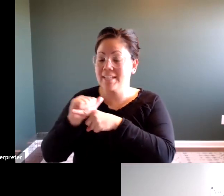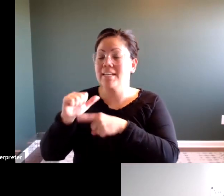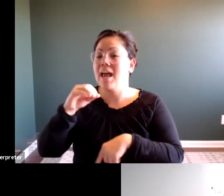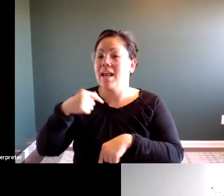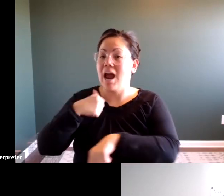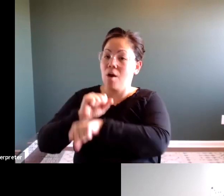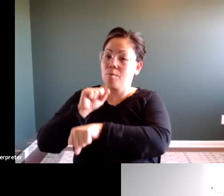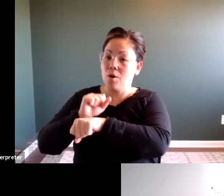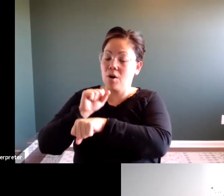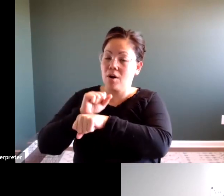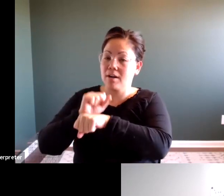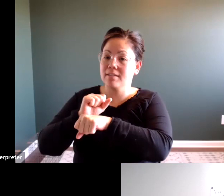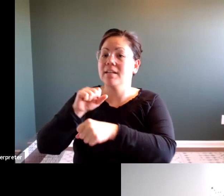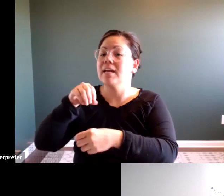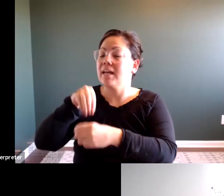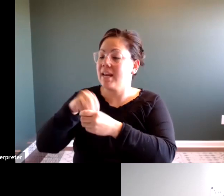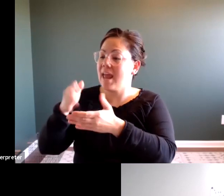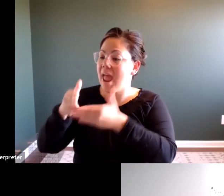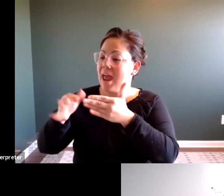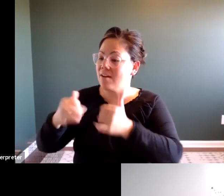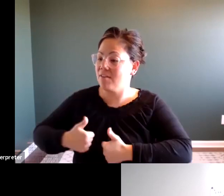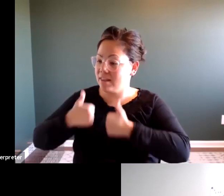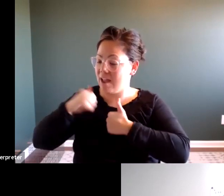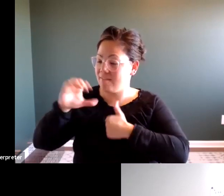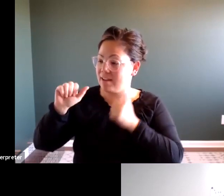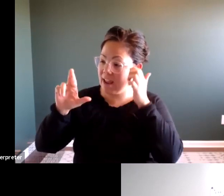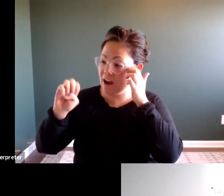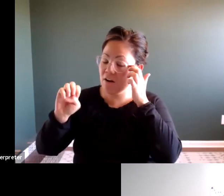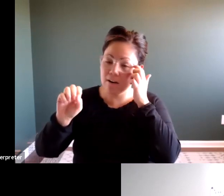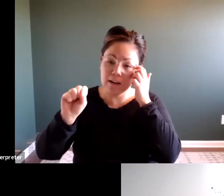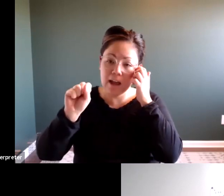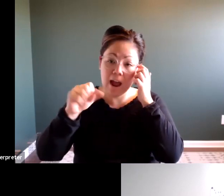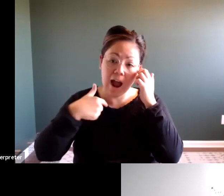and palliative and end of life care, I 100% believe you know